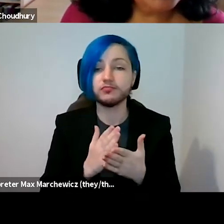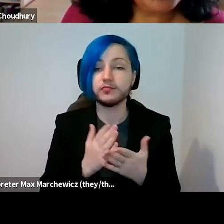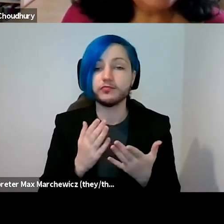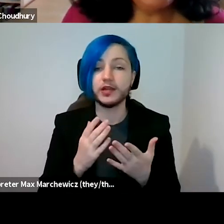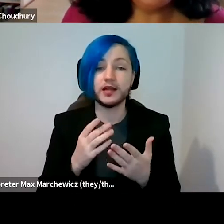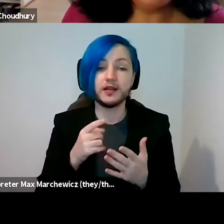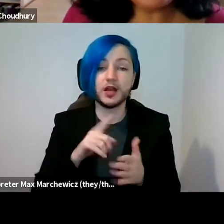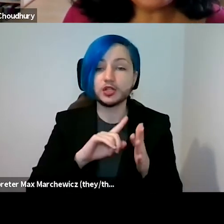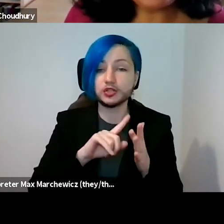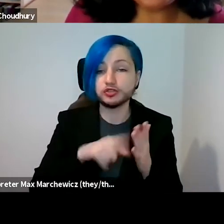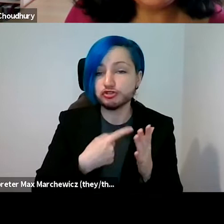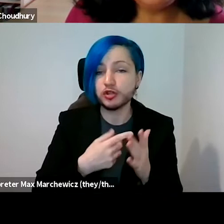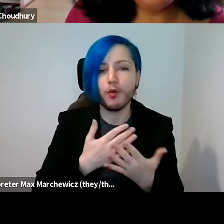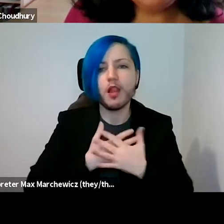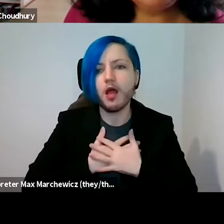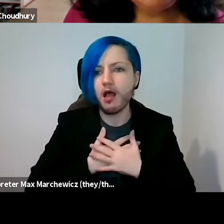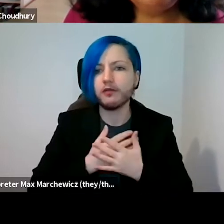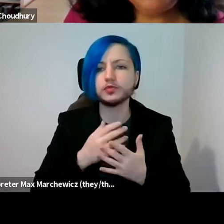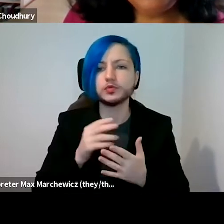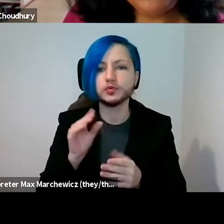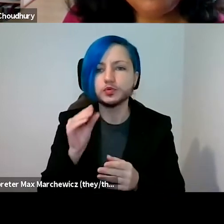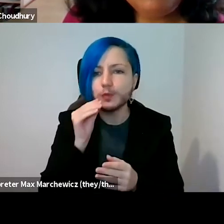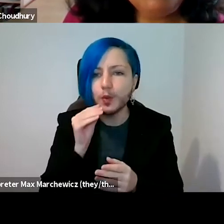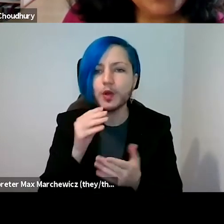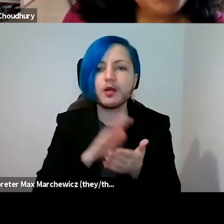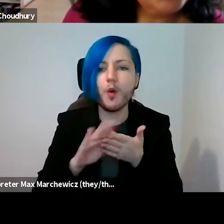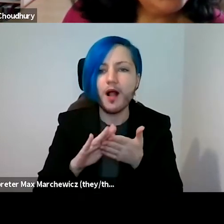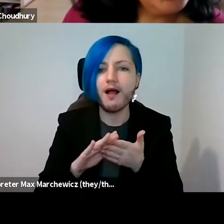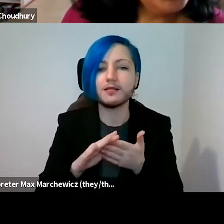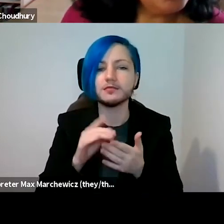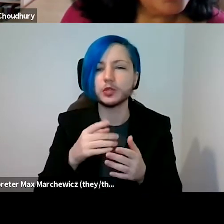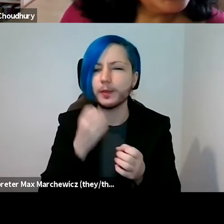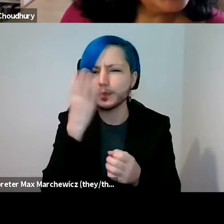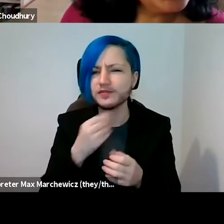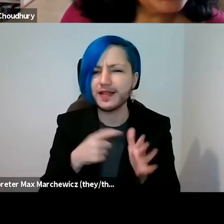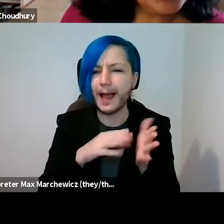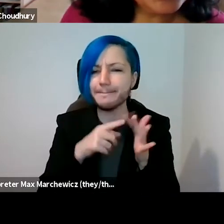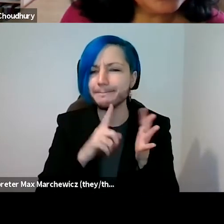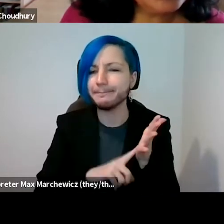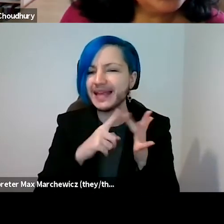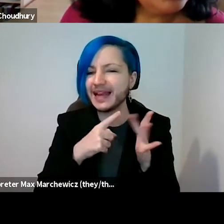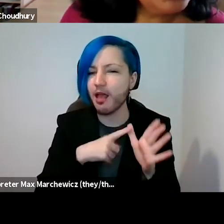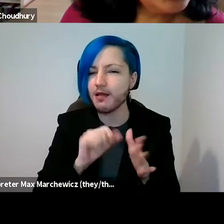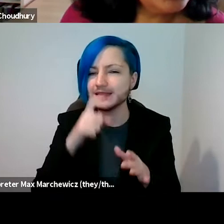the hookah, that his sister, the beautiful Amelia, if you remember her, wonders, and I share this quote,